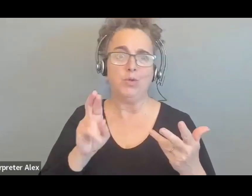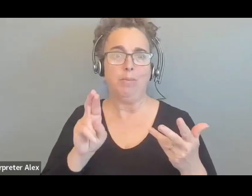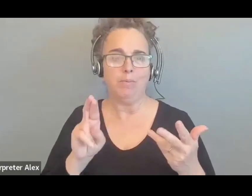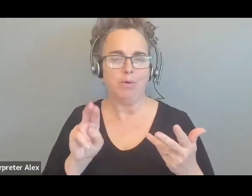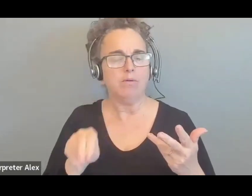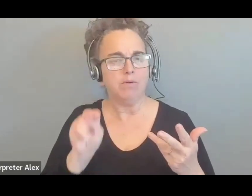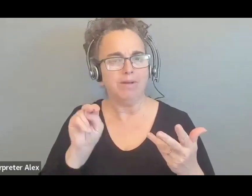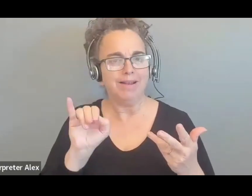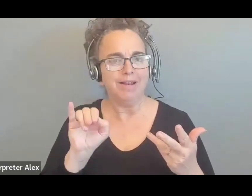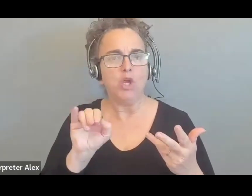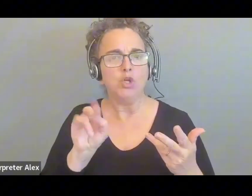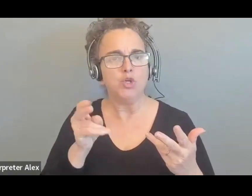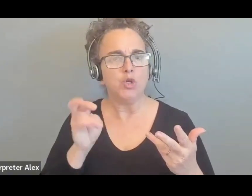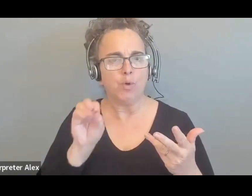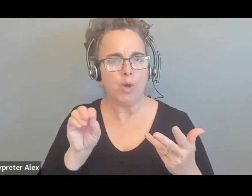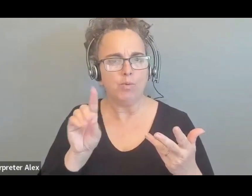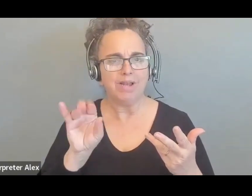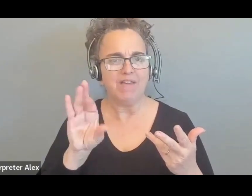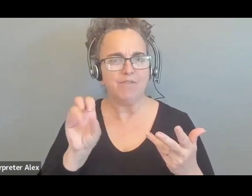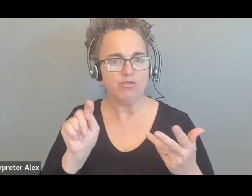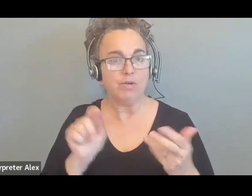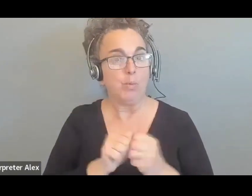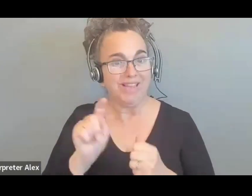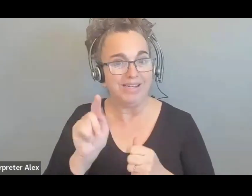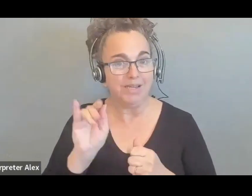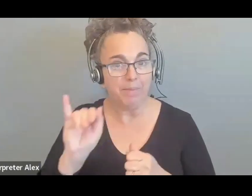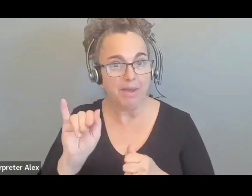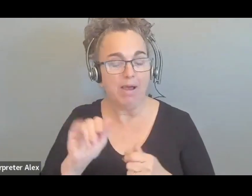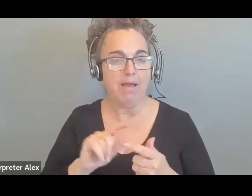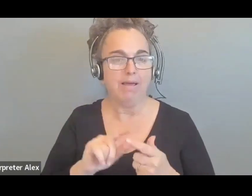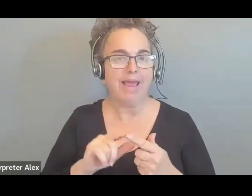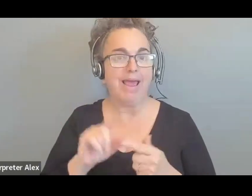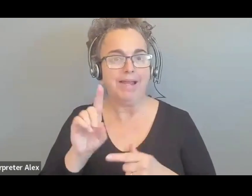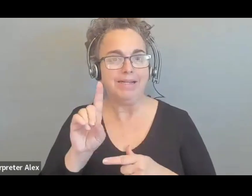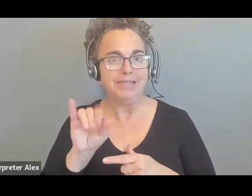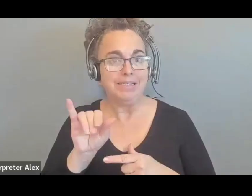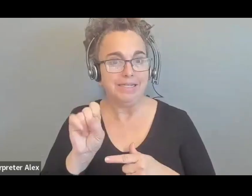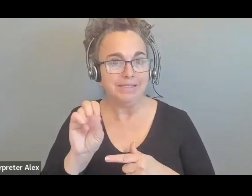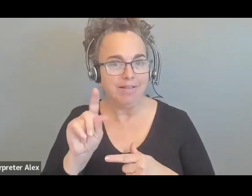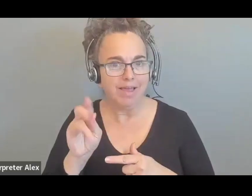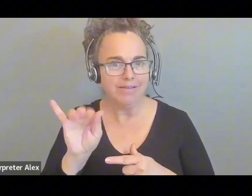and dyslexia into comms, which is something I've always loved to do.